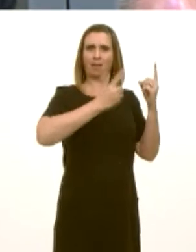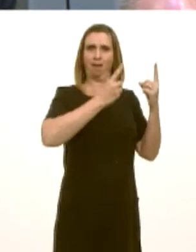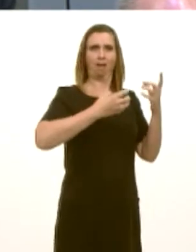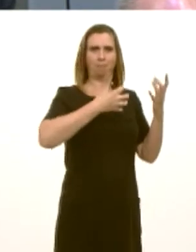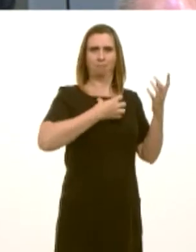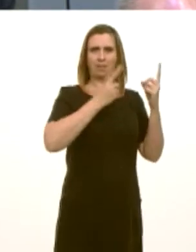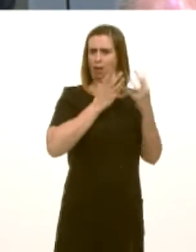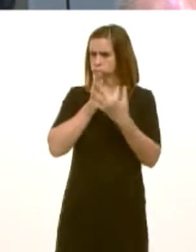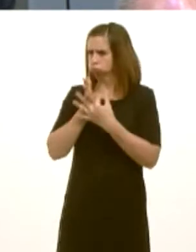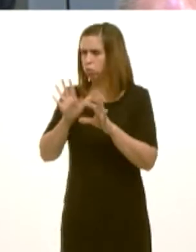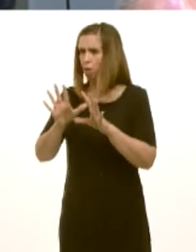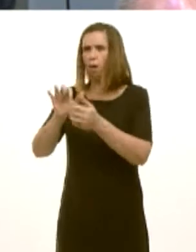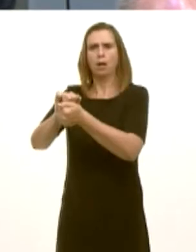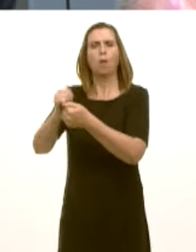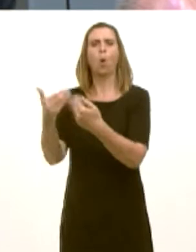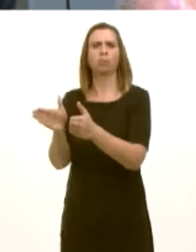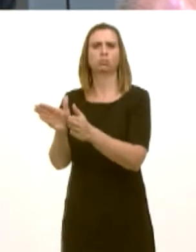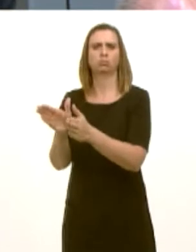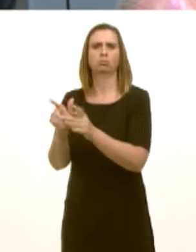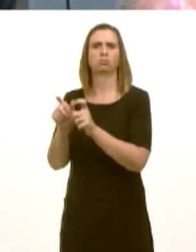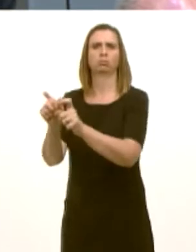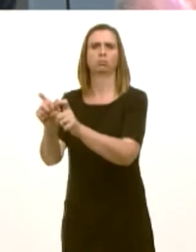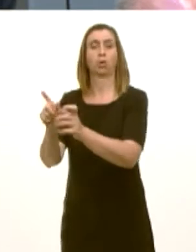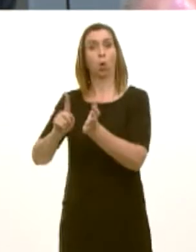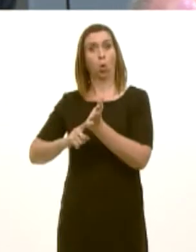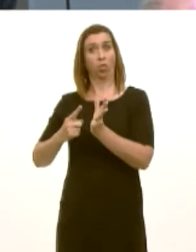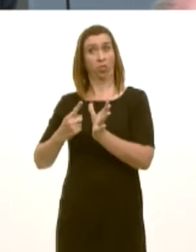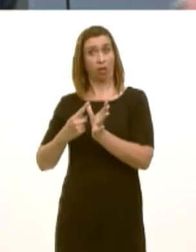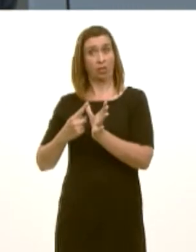order to secure the future of that school, but the local authority, within days of that